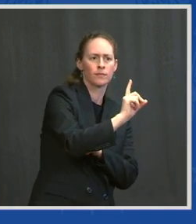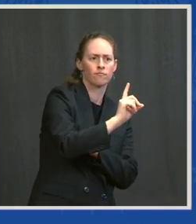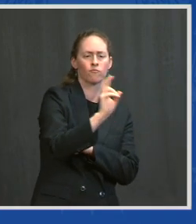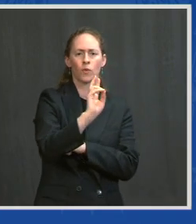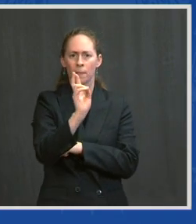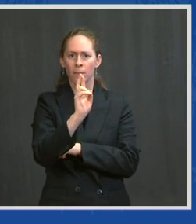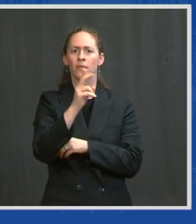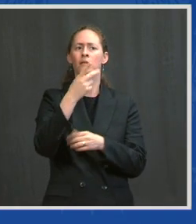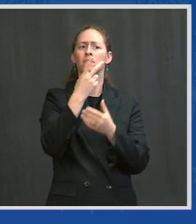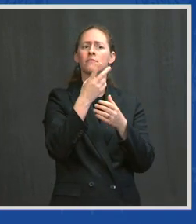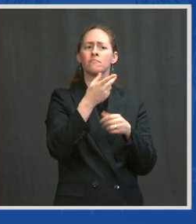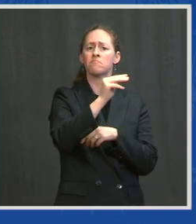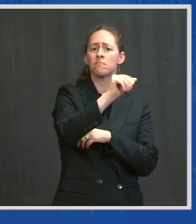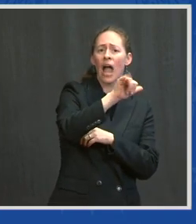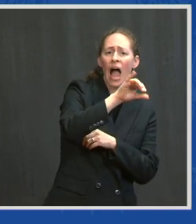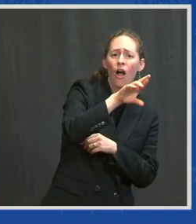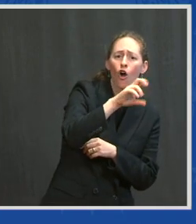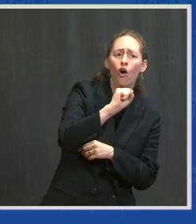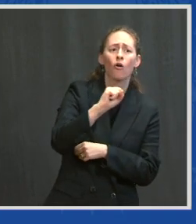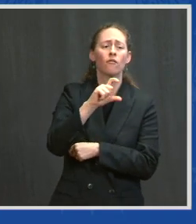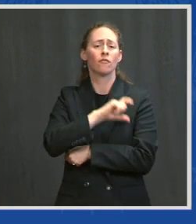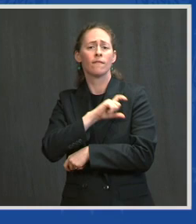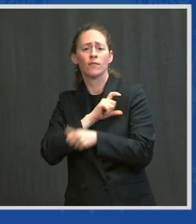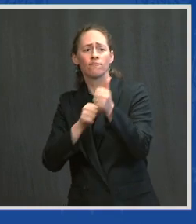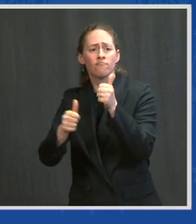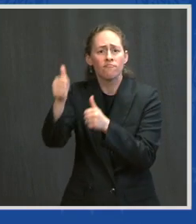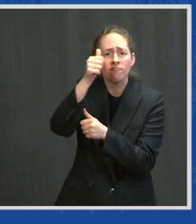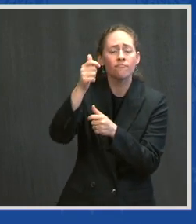And we discussed a comprehensive strategy